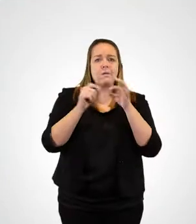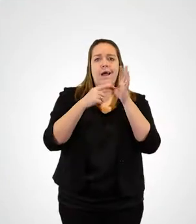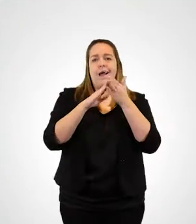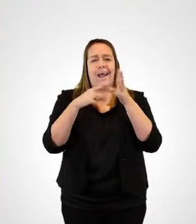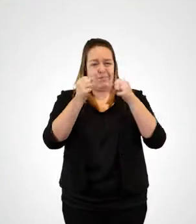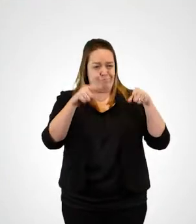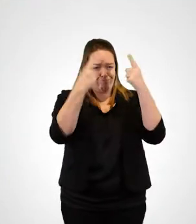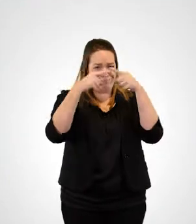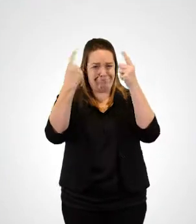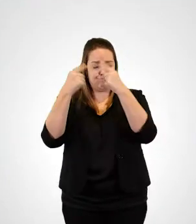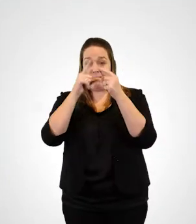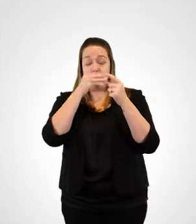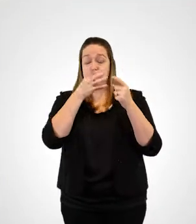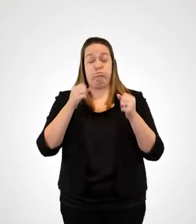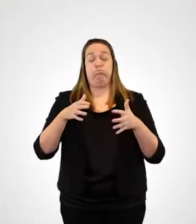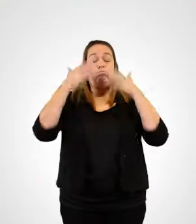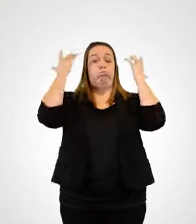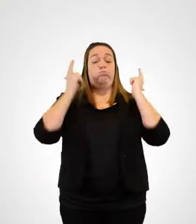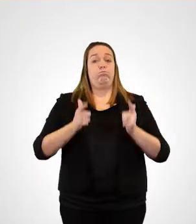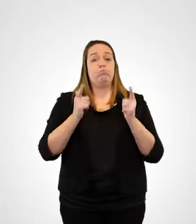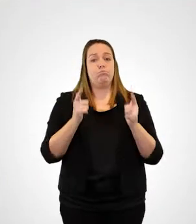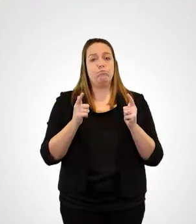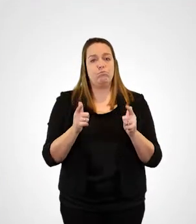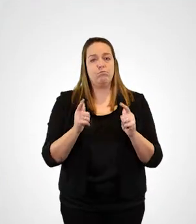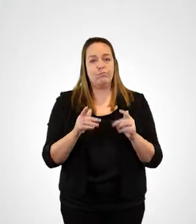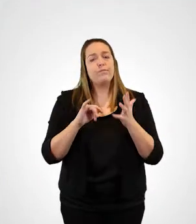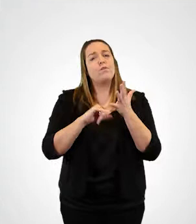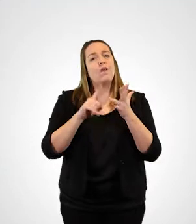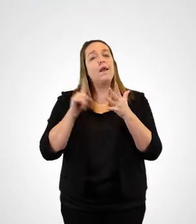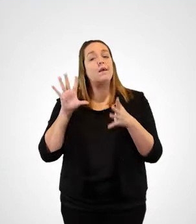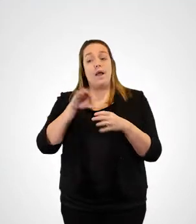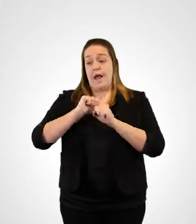It can be overwhelming. So it's really become a big part of our job as educators